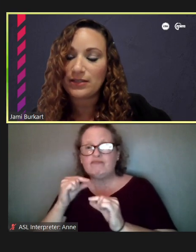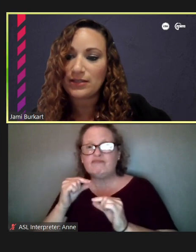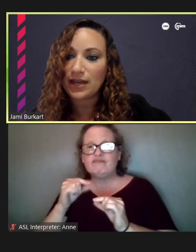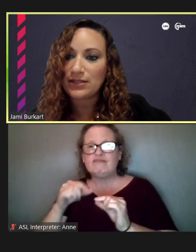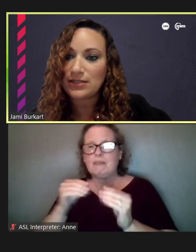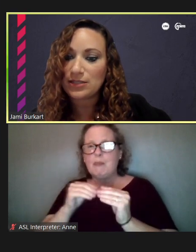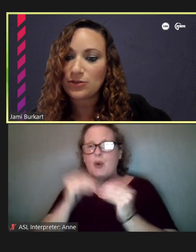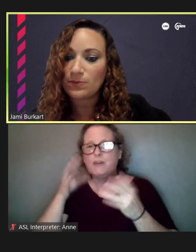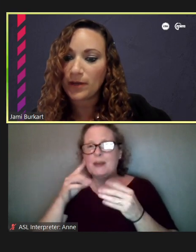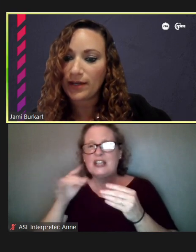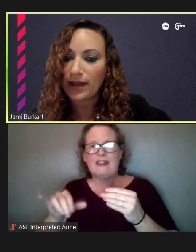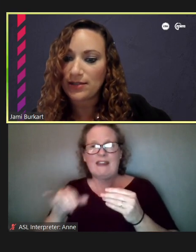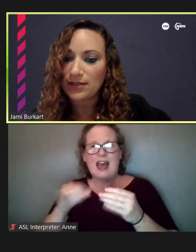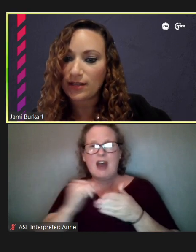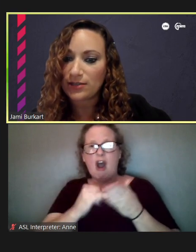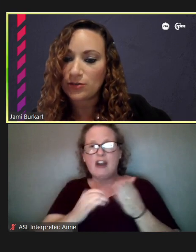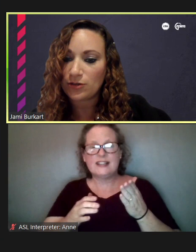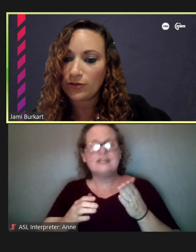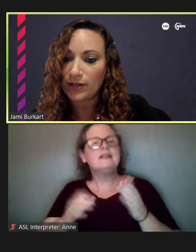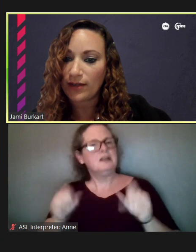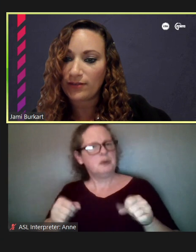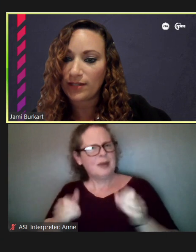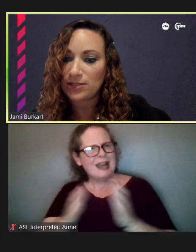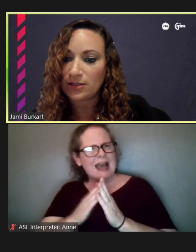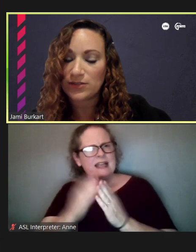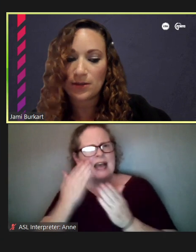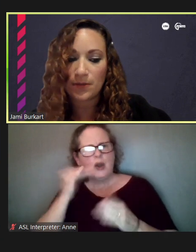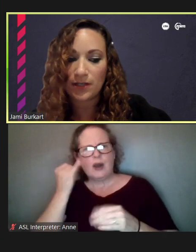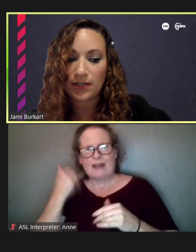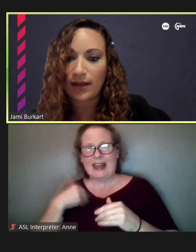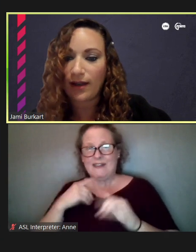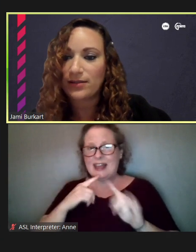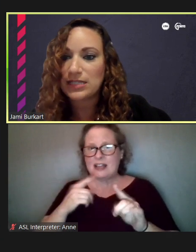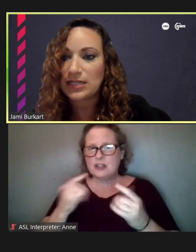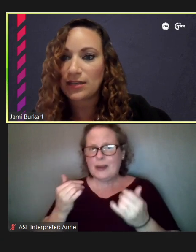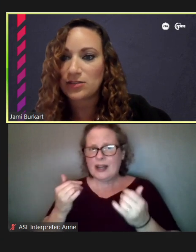Yes, you may ask that. I don't know if we have the answer. If somebody has the